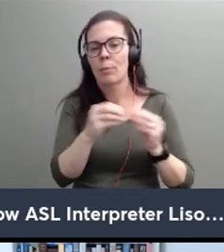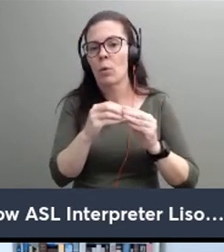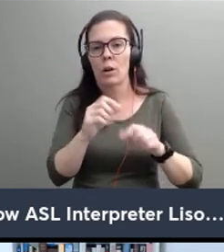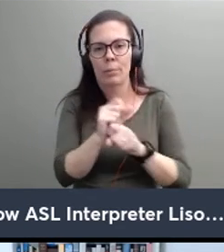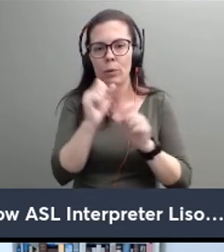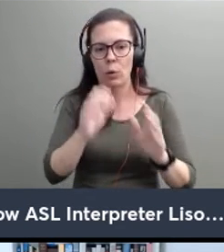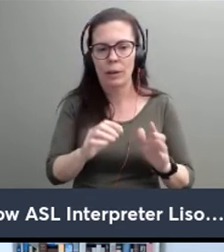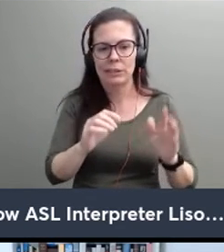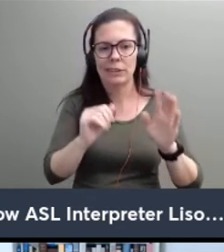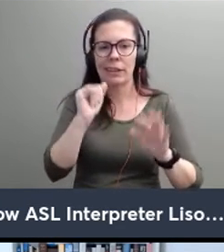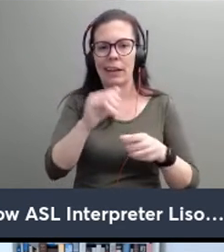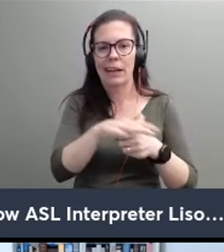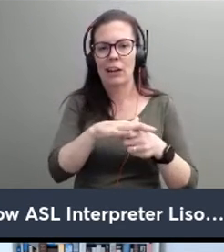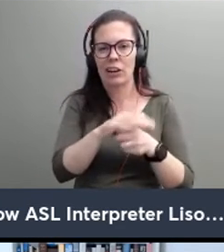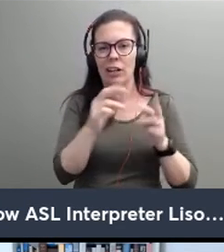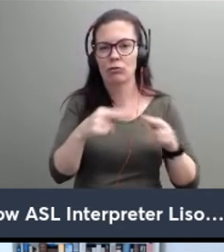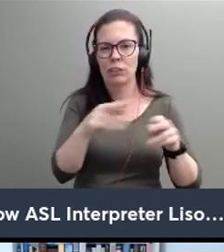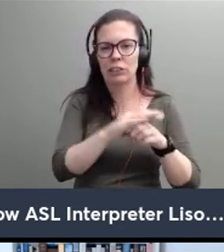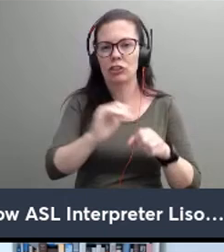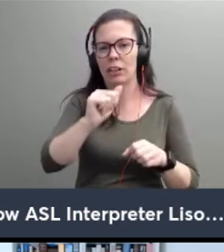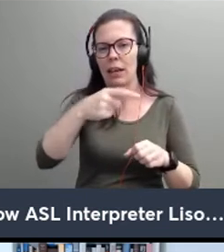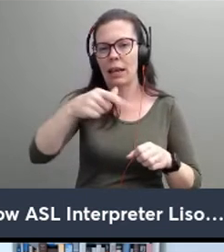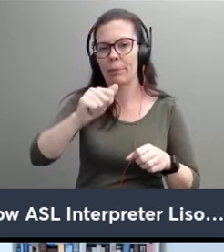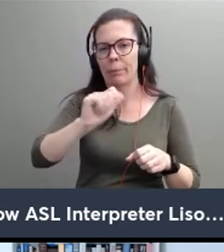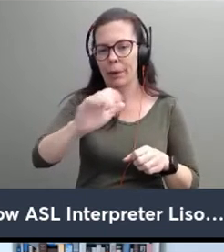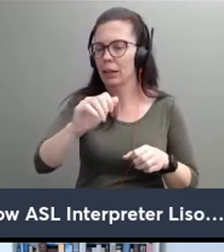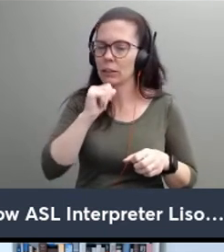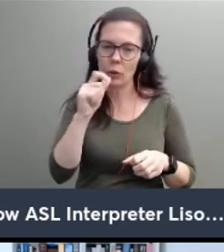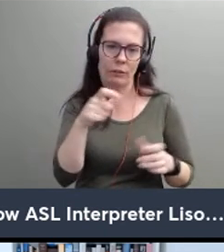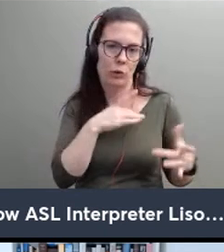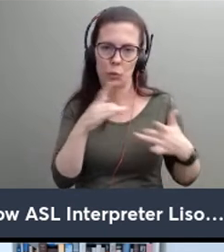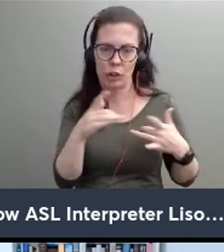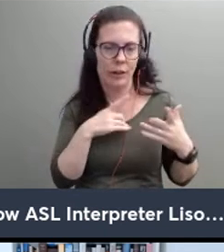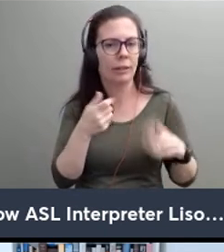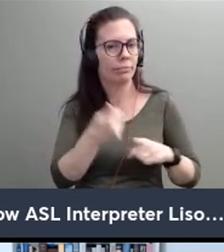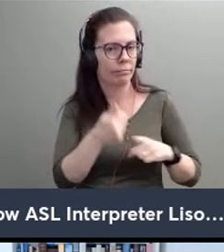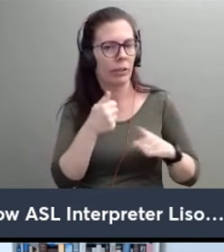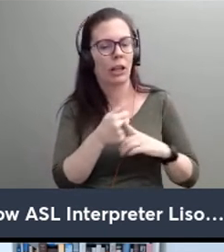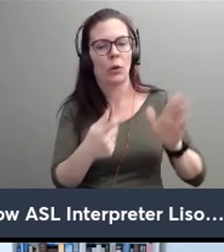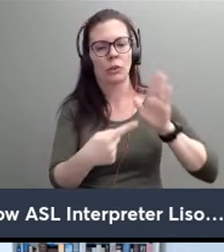So you don't have to worry about anything. It starts to reflect here automatically.